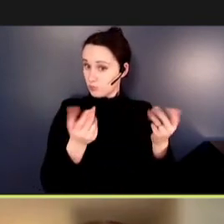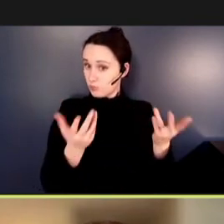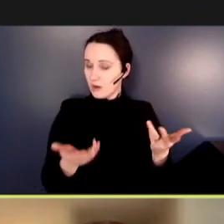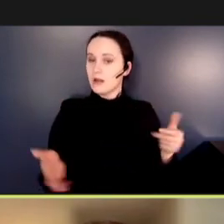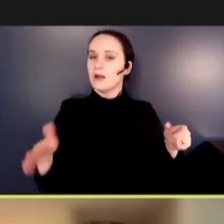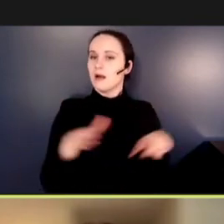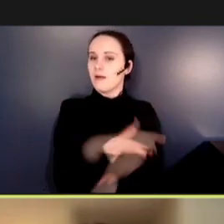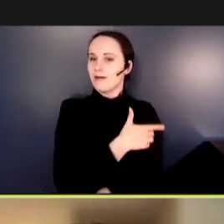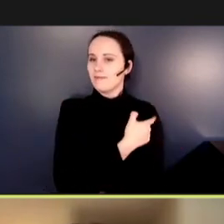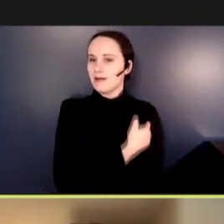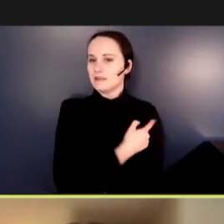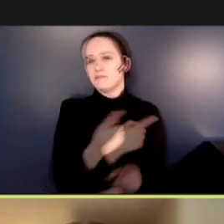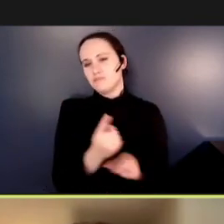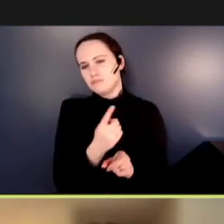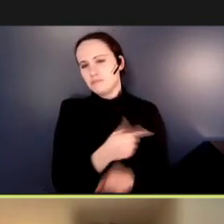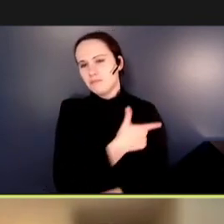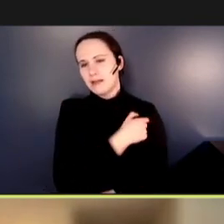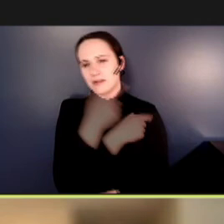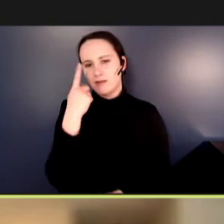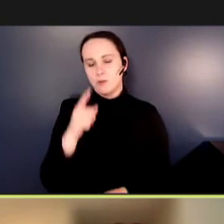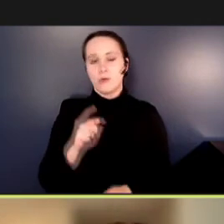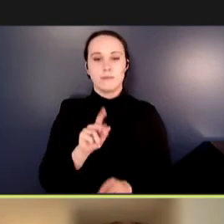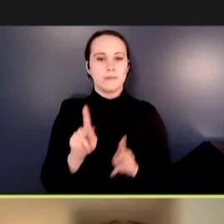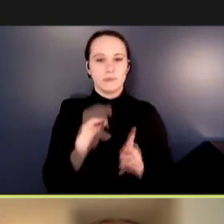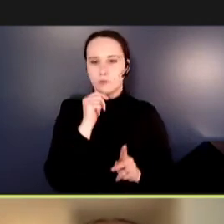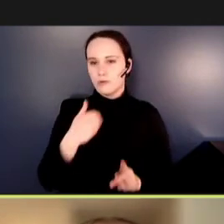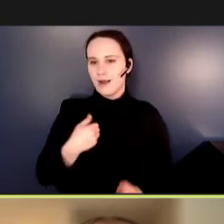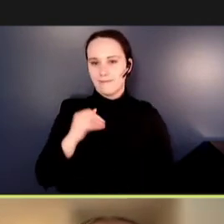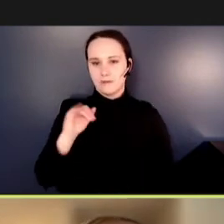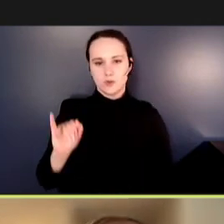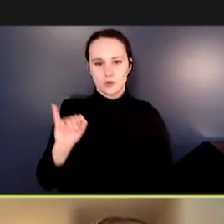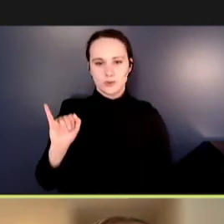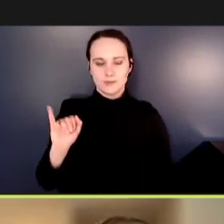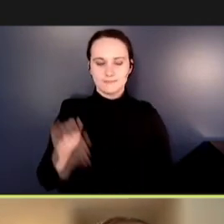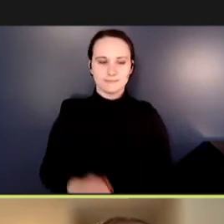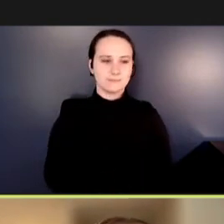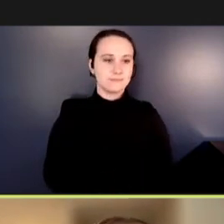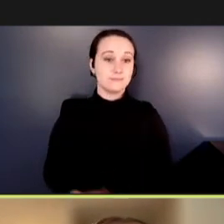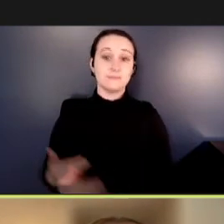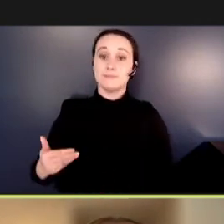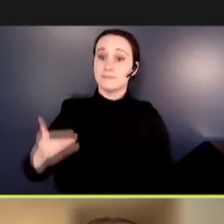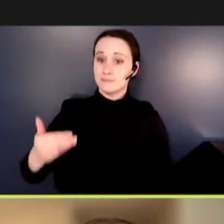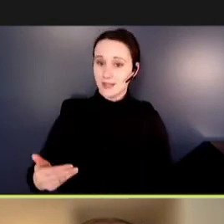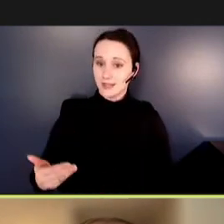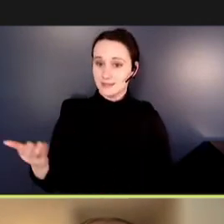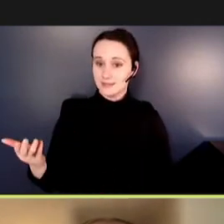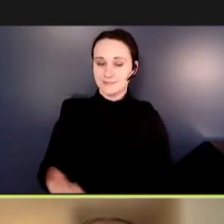routine vaccines for uninsured adults. If we could go to the next slide? Great. And